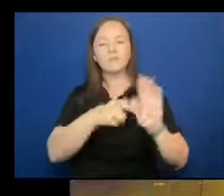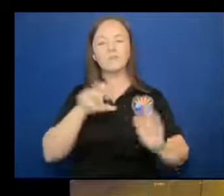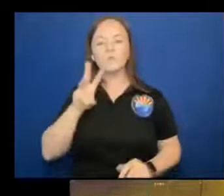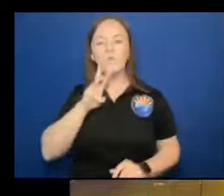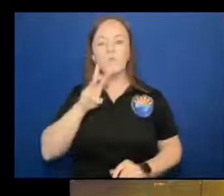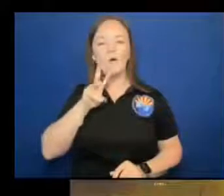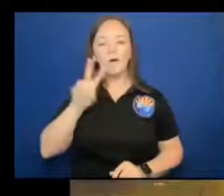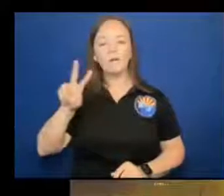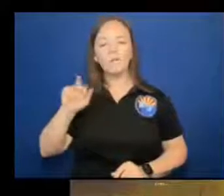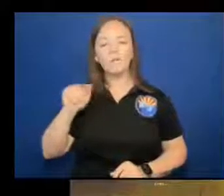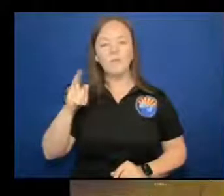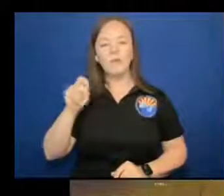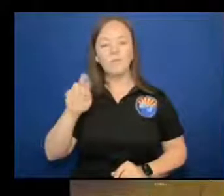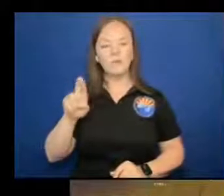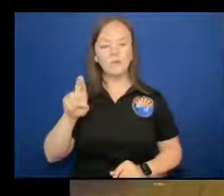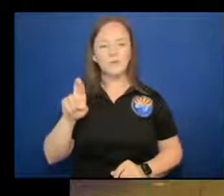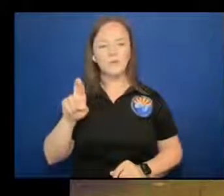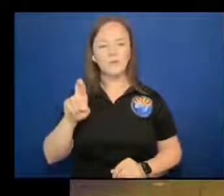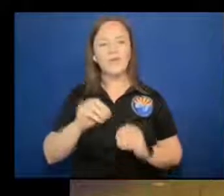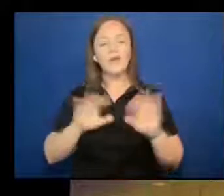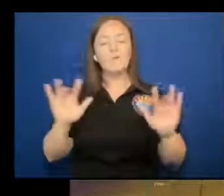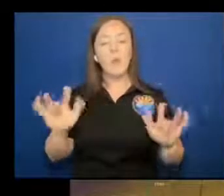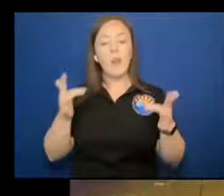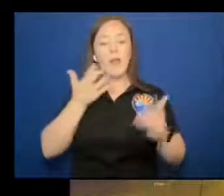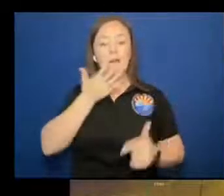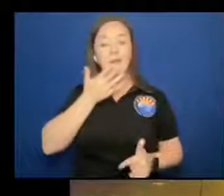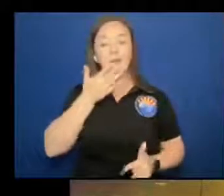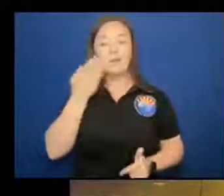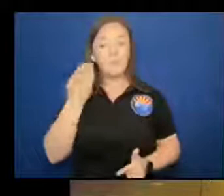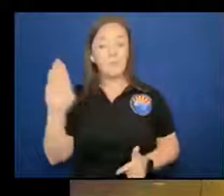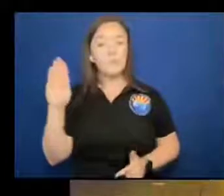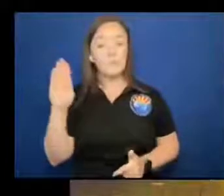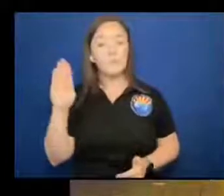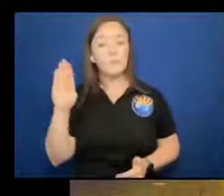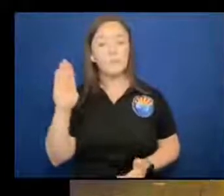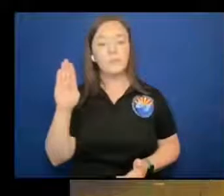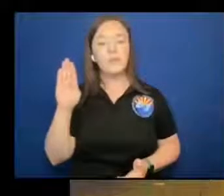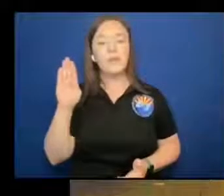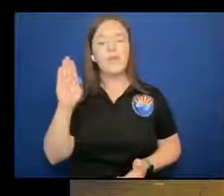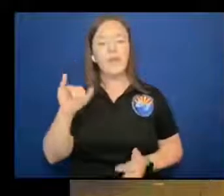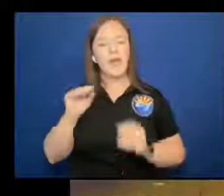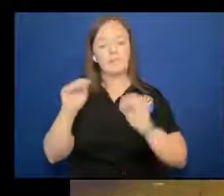ENVIRONMENT, AND THAT IS BY DEVELOPMENTING OUR OWN PACE PLAN. AND THIS STAND FOR PRIMARY ALTERNATE CONTINGENT